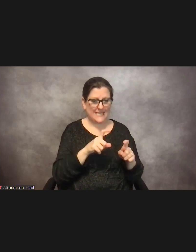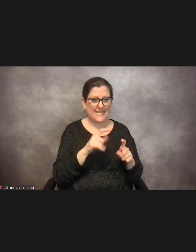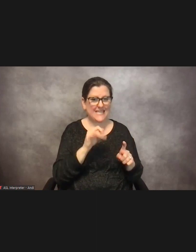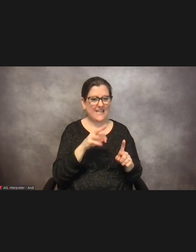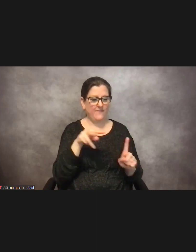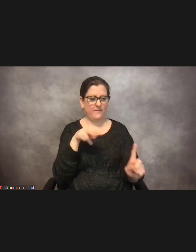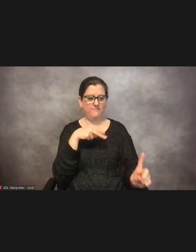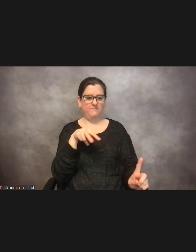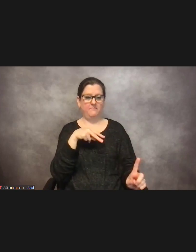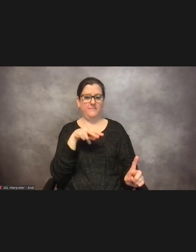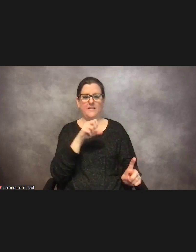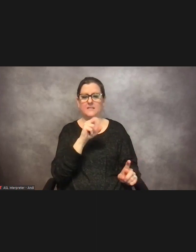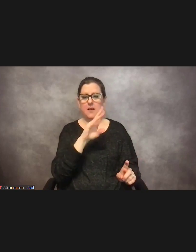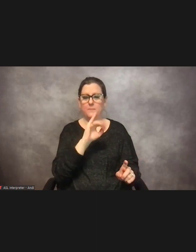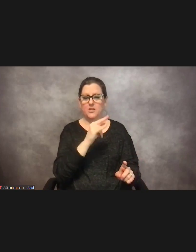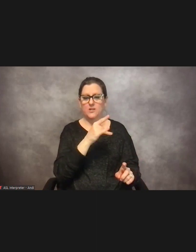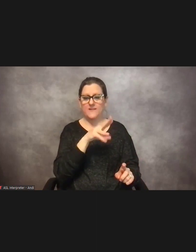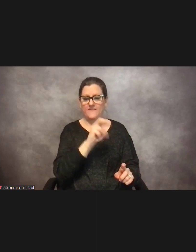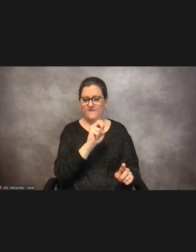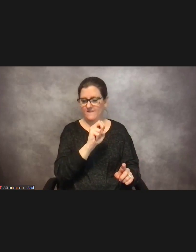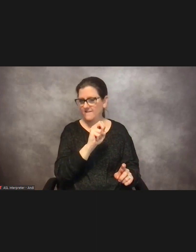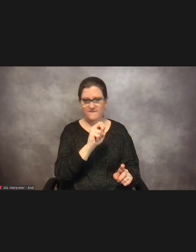screening that has been done that is subjective as a com completion